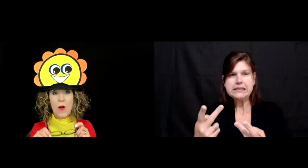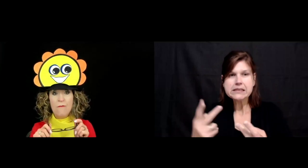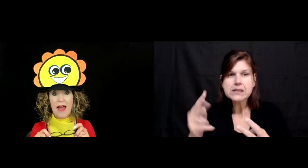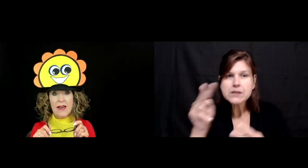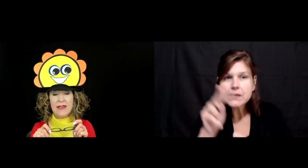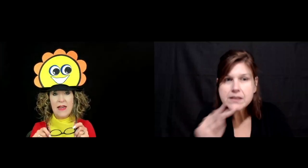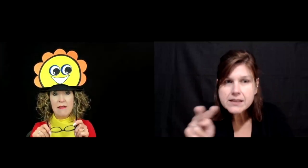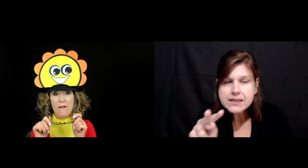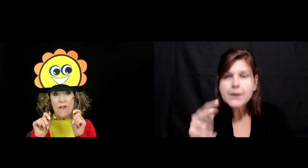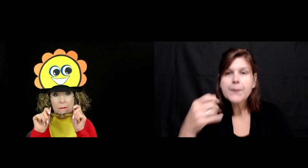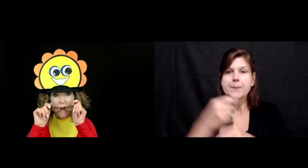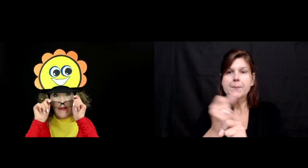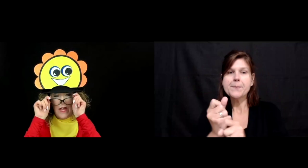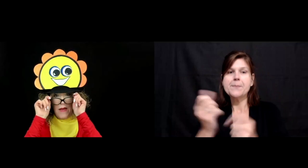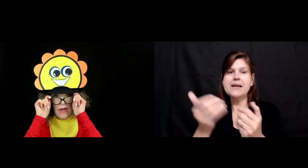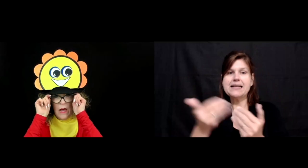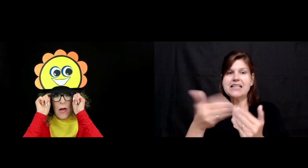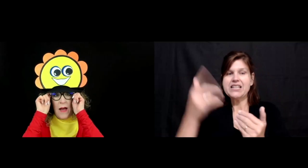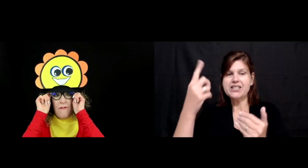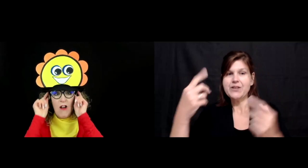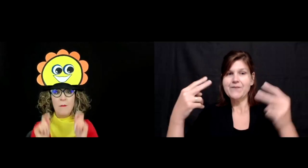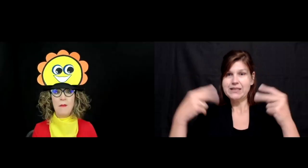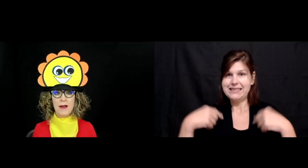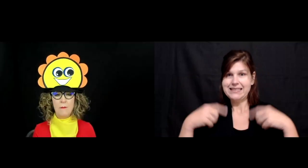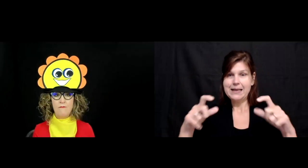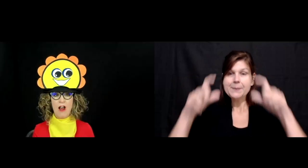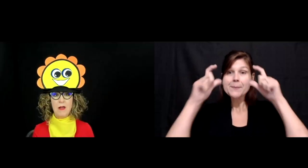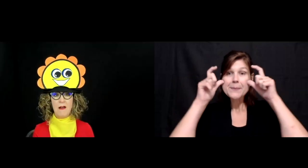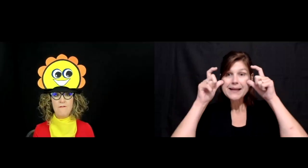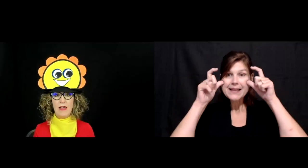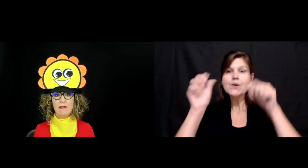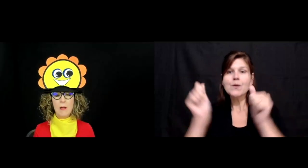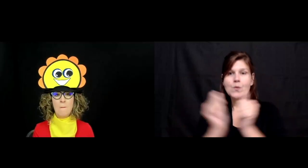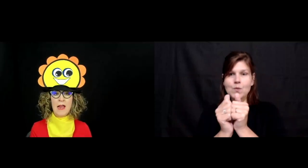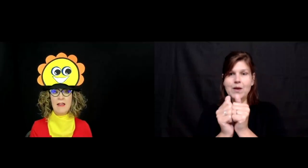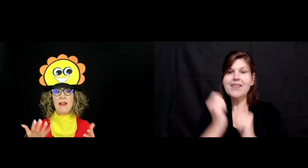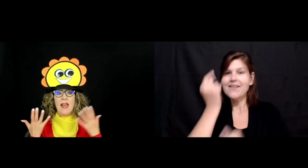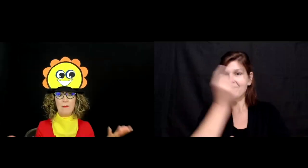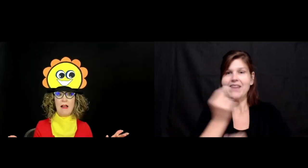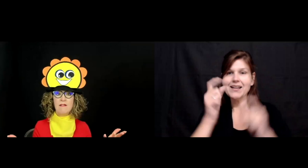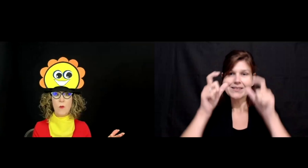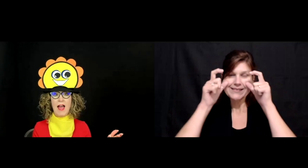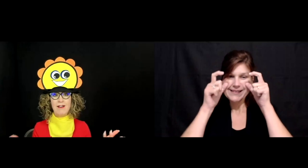So I've made it easier for them to see me by framing my face. Like I say, I'm a glasses wearer.